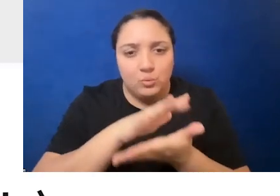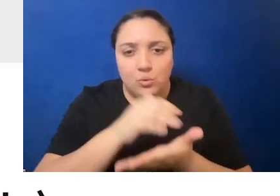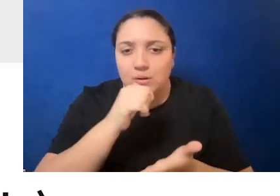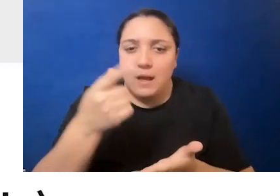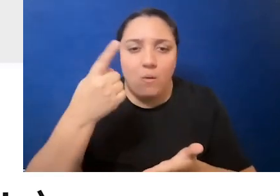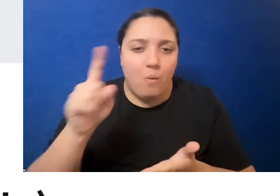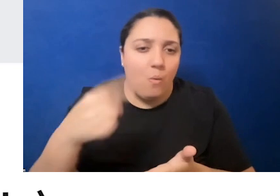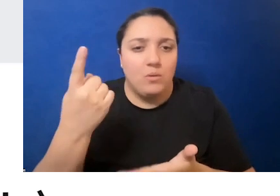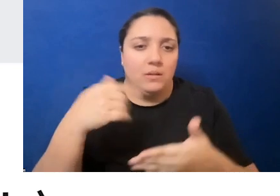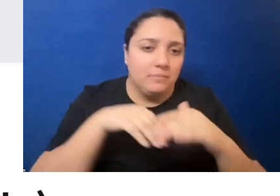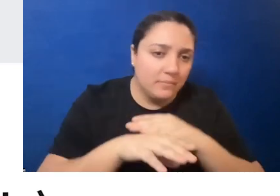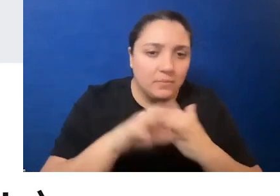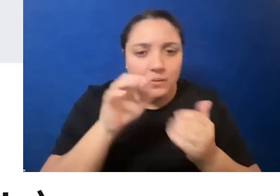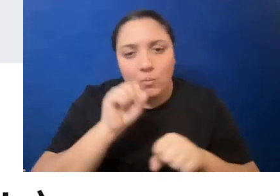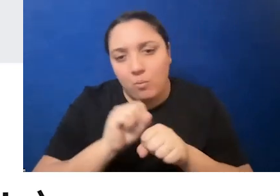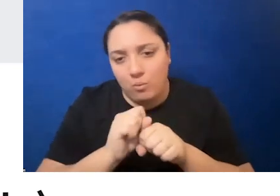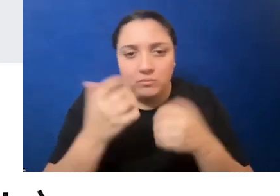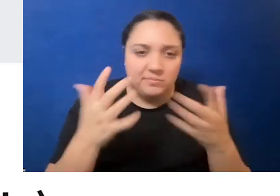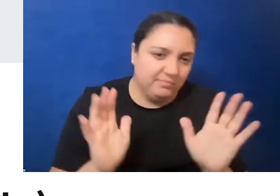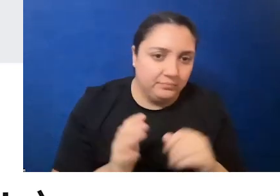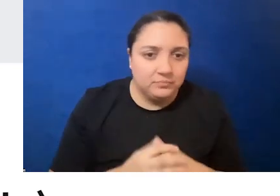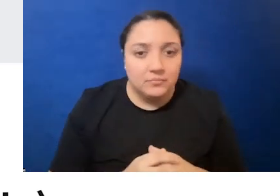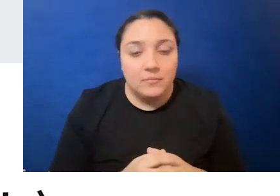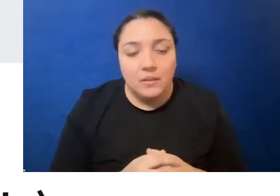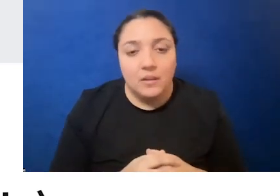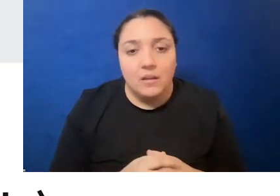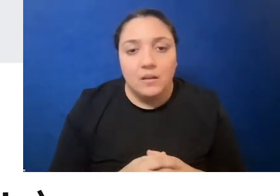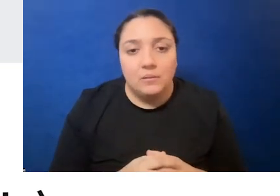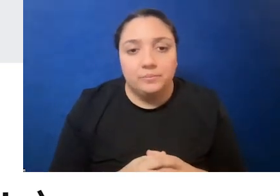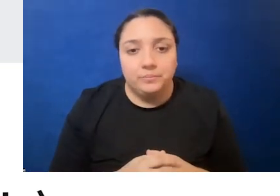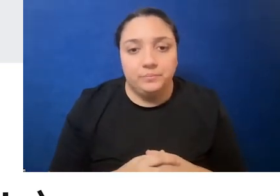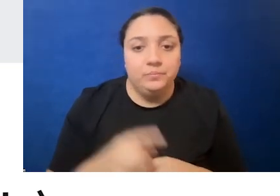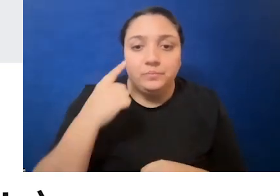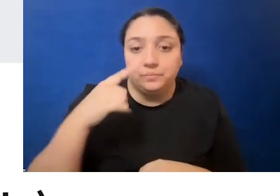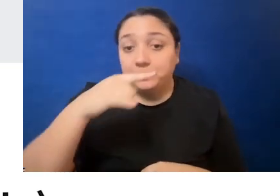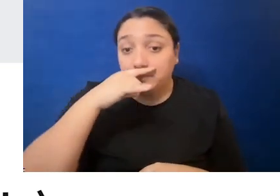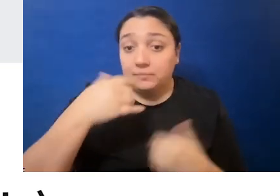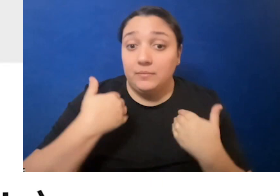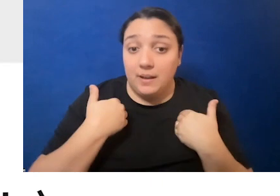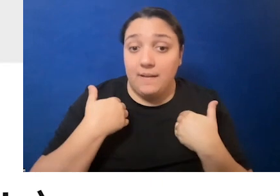SOCIAL ATMOSPHERE AT SCHOOL, NOT JUST COMING IN AND DOING THE WORK. AS FAR AS KIDS WITH